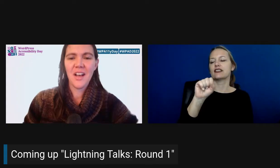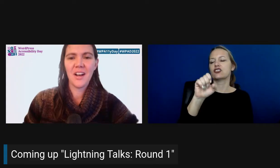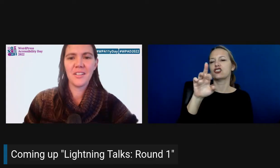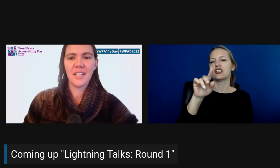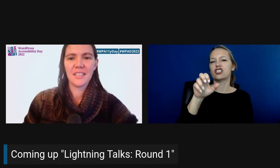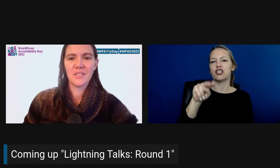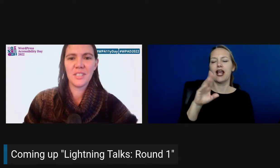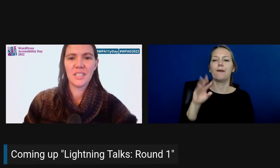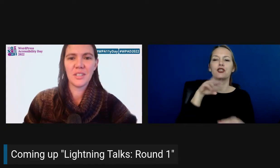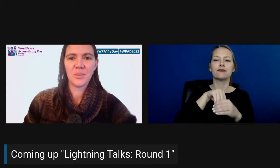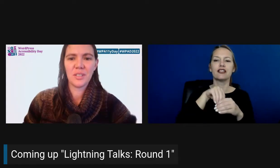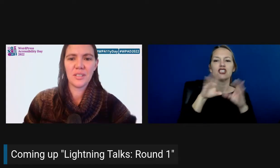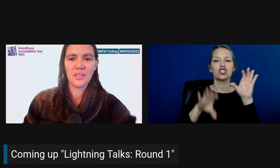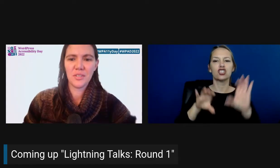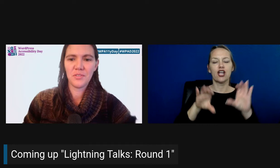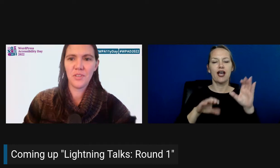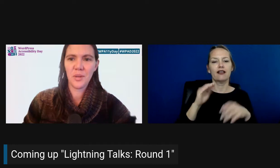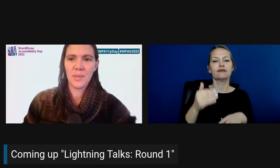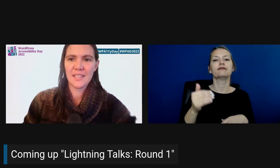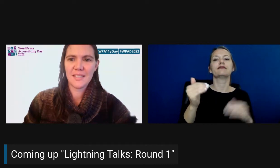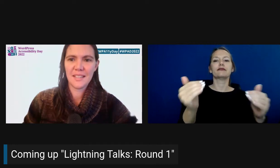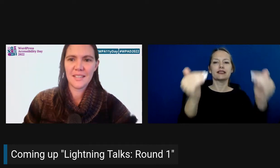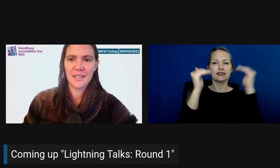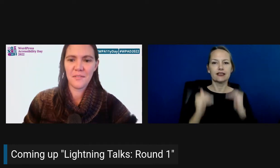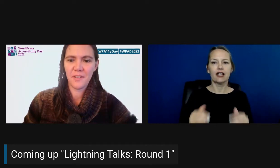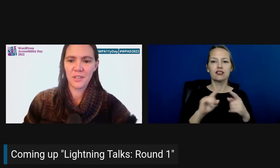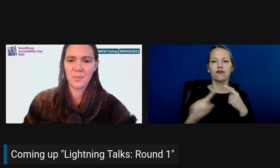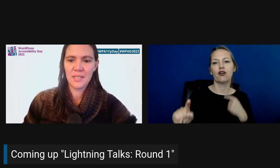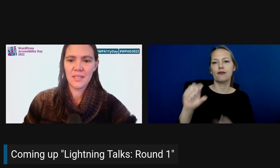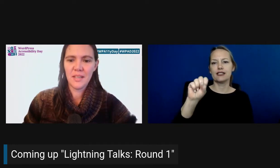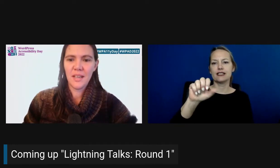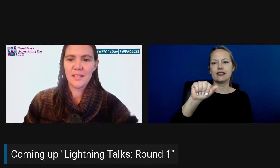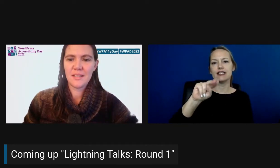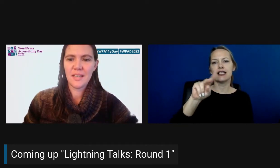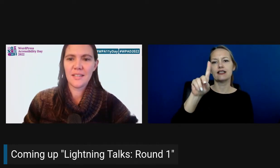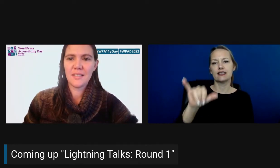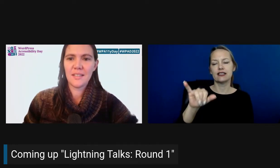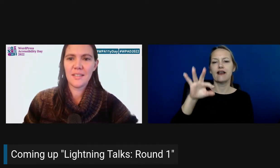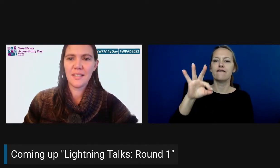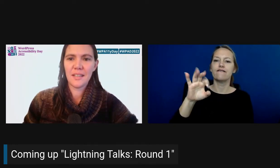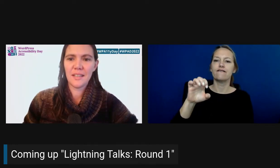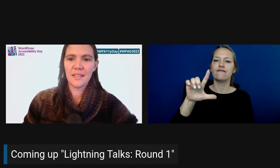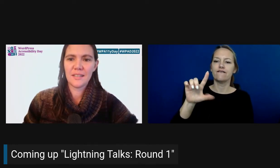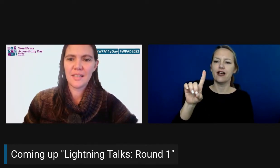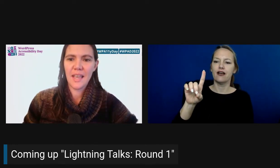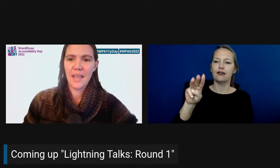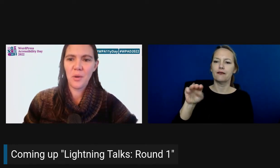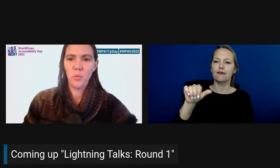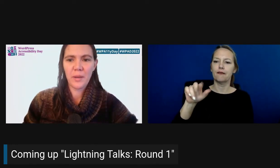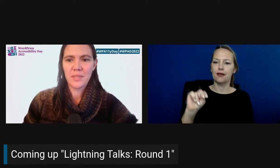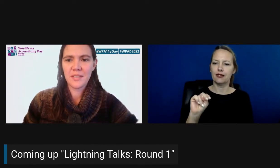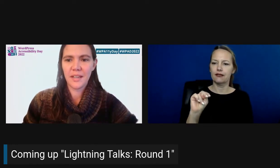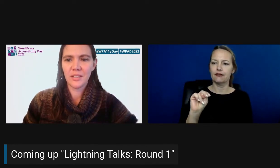Our next video is from Sandy Feldman. Sandy is a web designer.